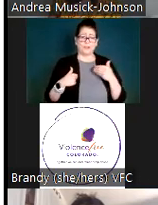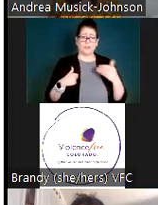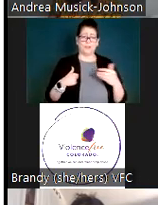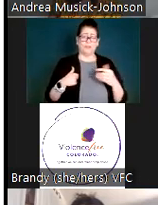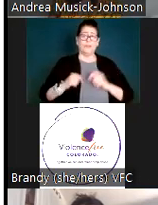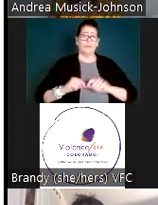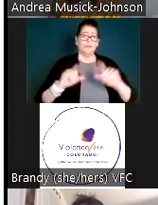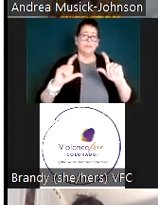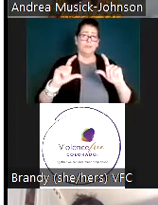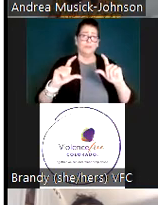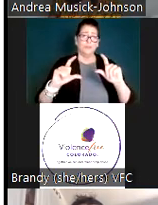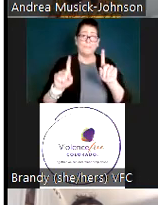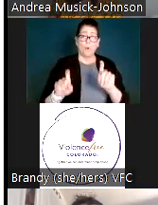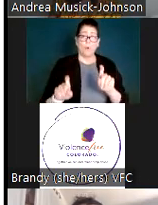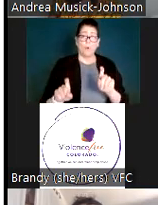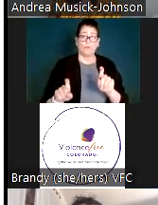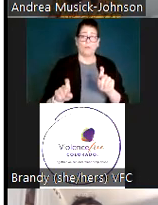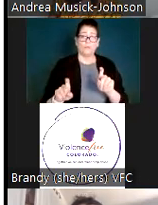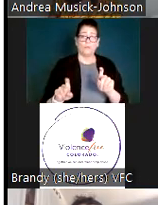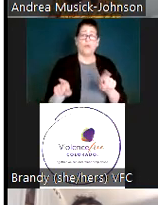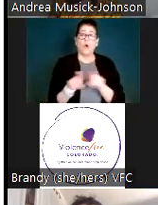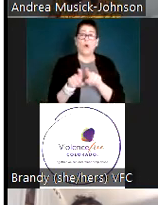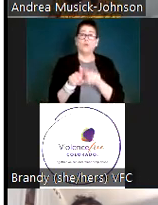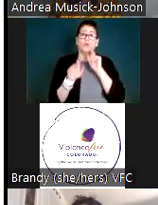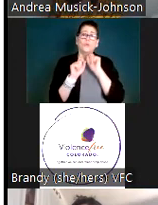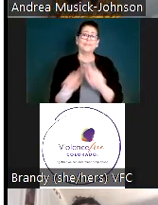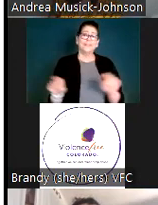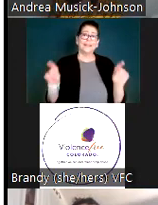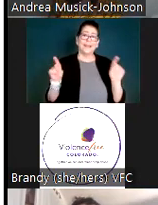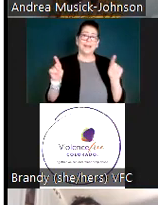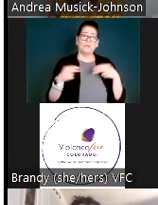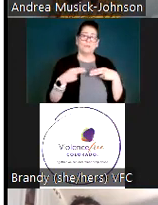And then also we will send out the slides, and that'll include the video link,